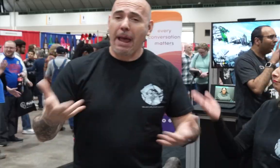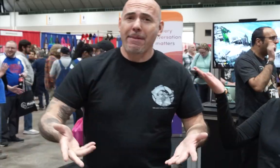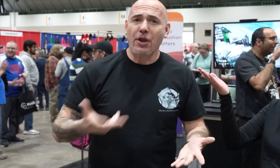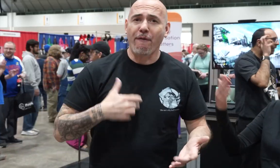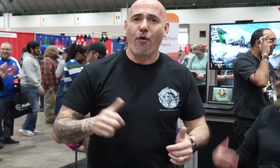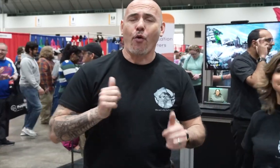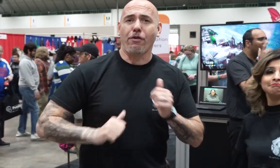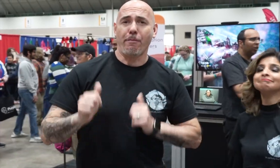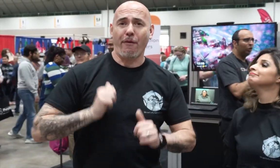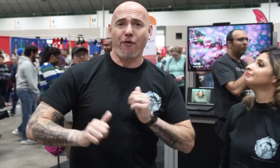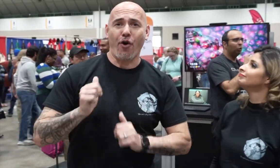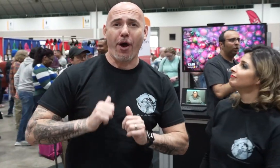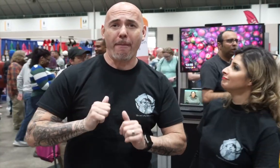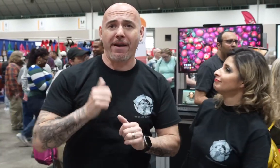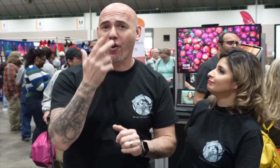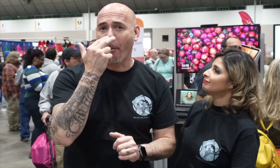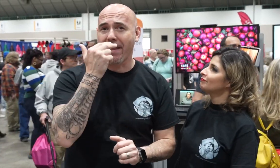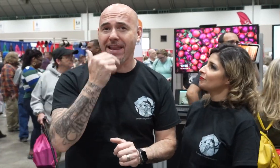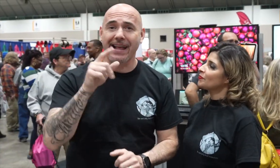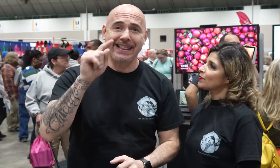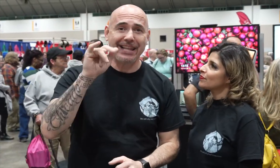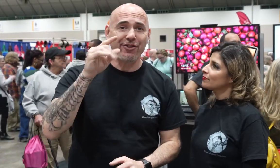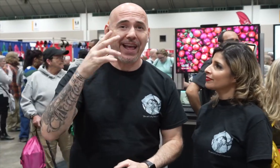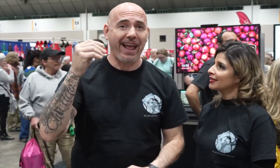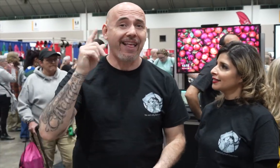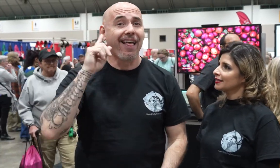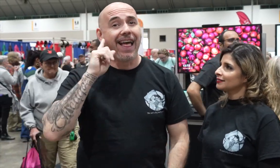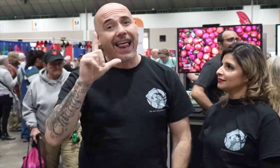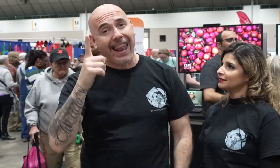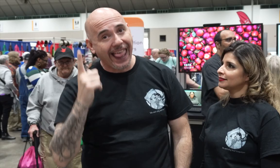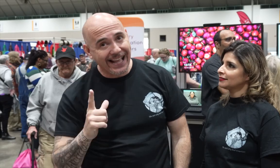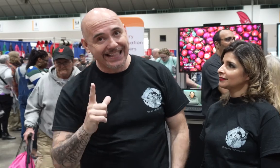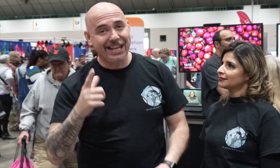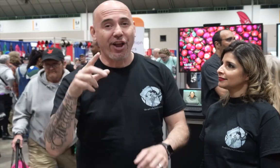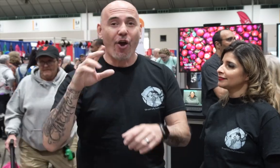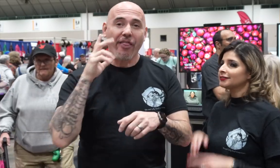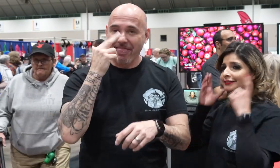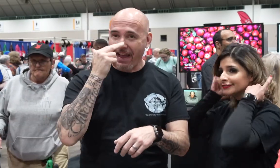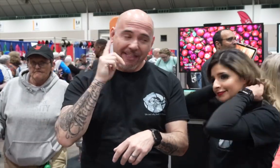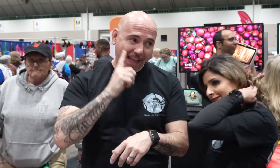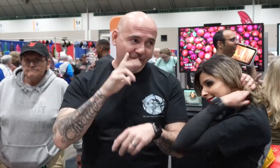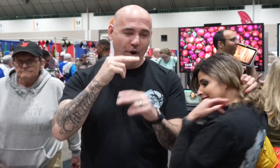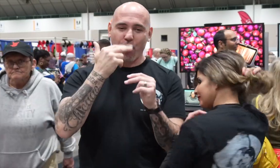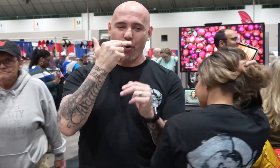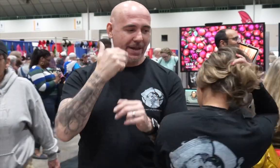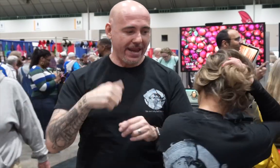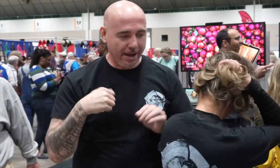We’re here for a comedy performance. Tito and Letty Deaf Comedian.